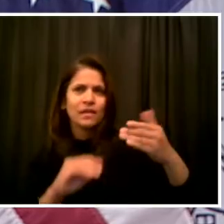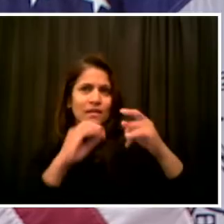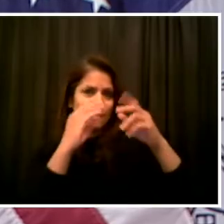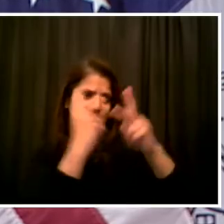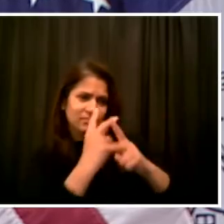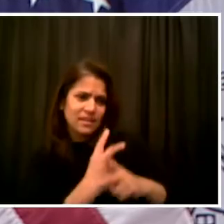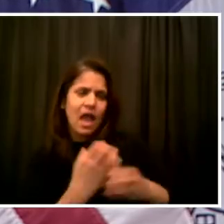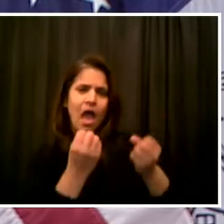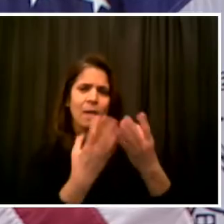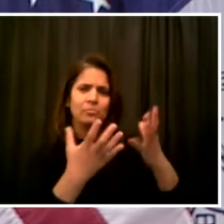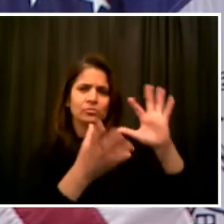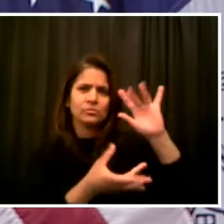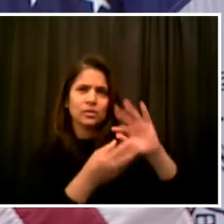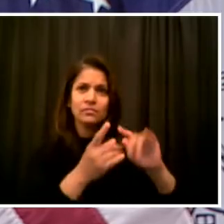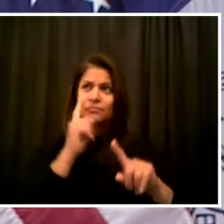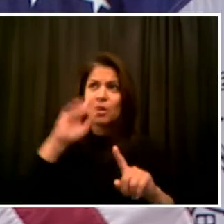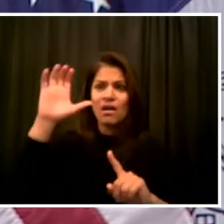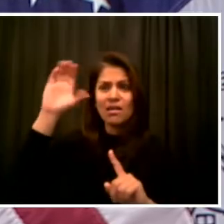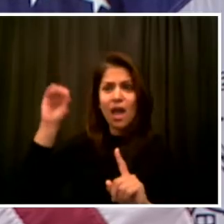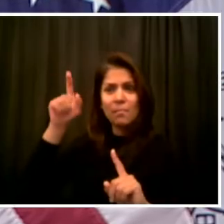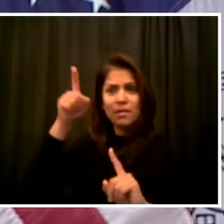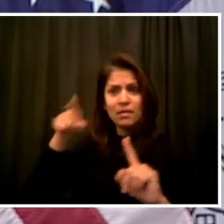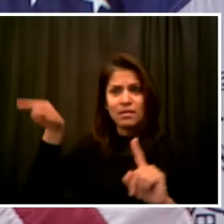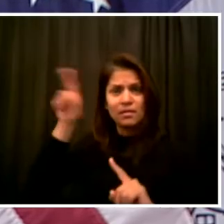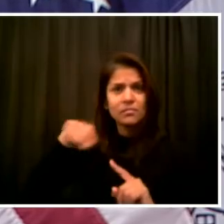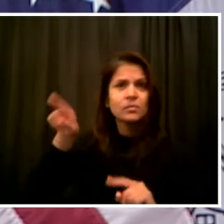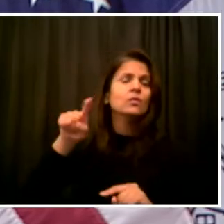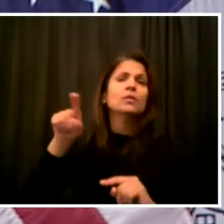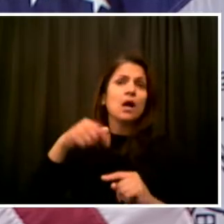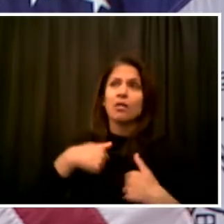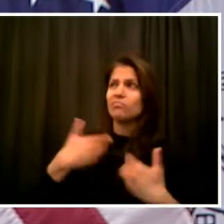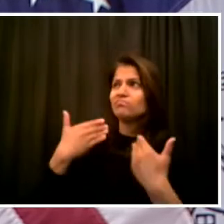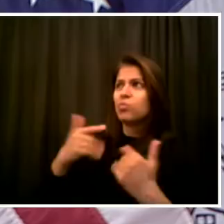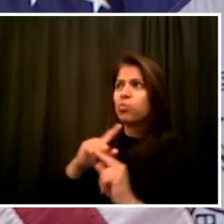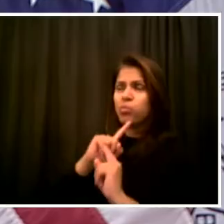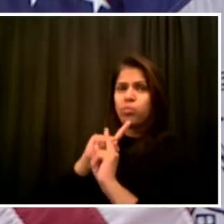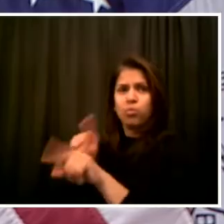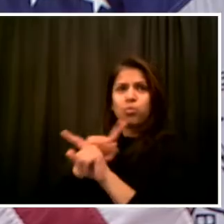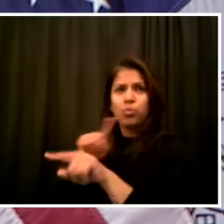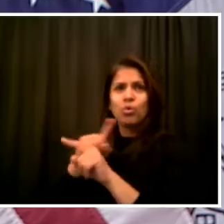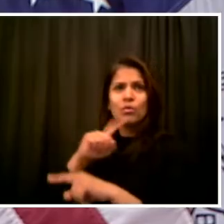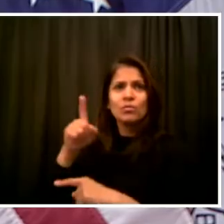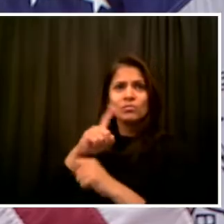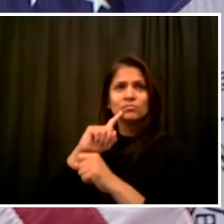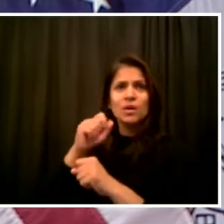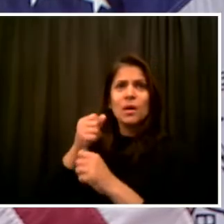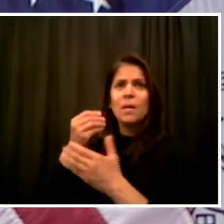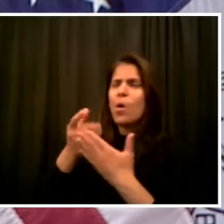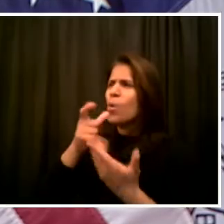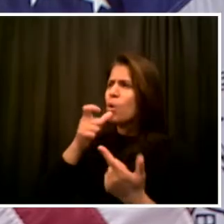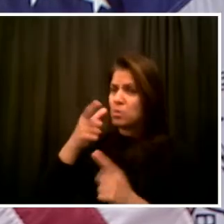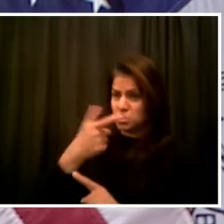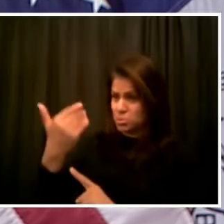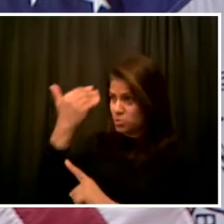PROCESS EVEN DURING THE PANDEMIC. THANK YOU, GWEN. IU HAVE T